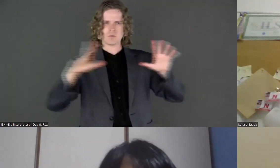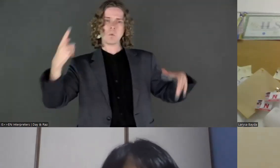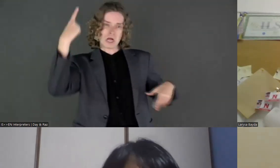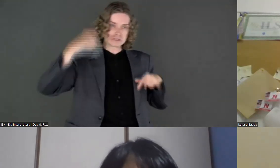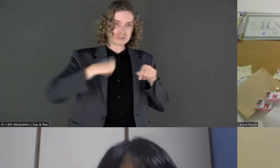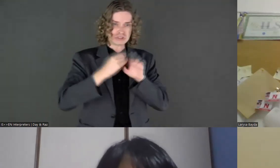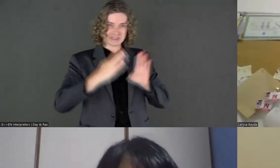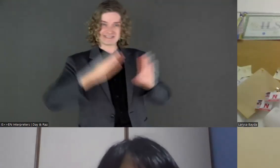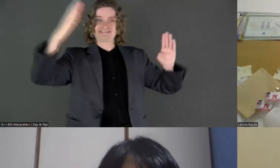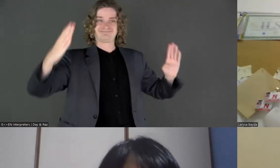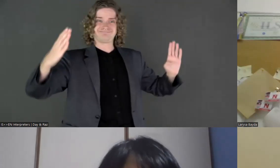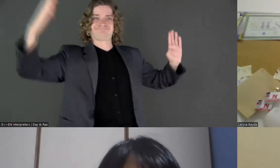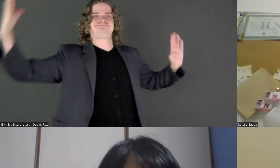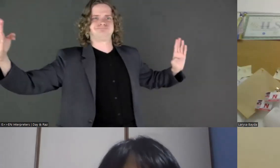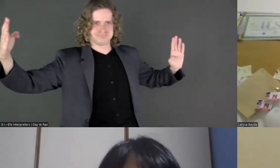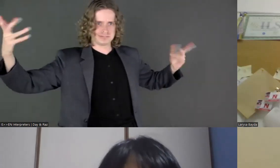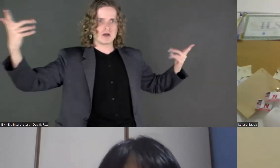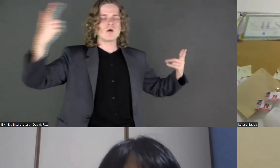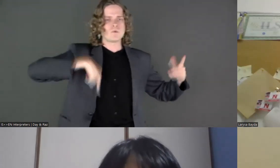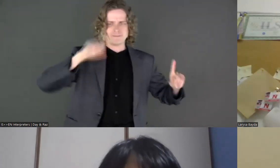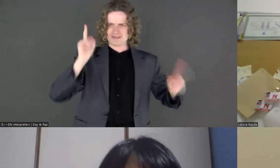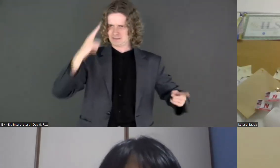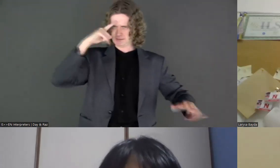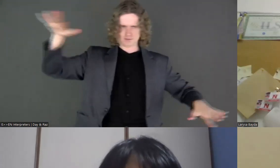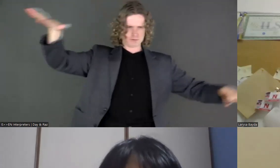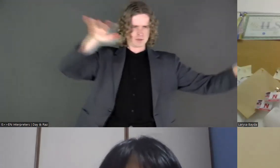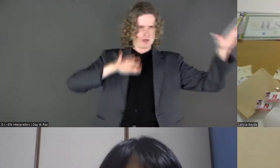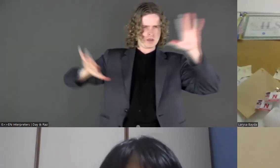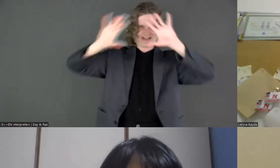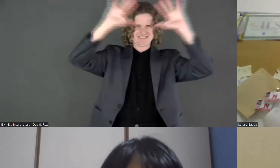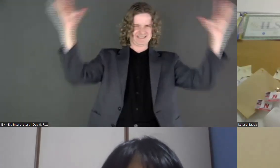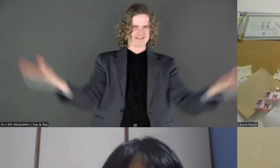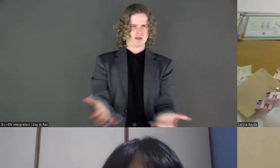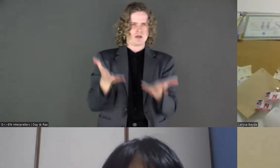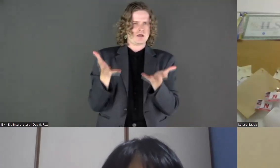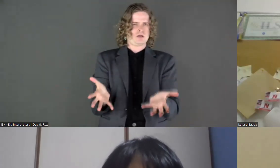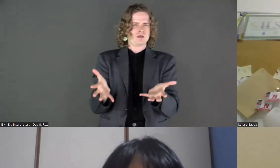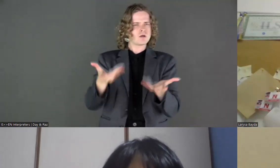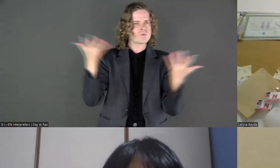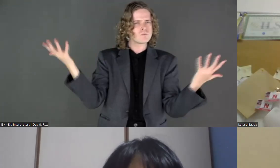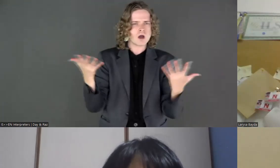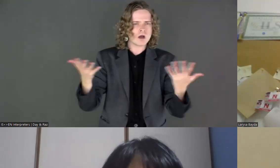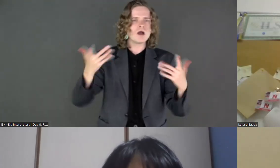we need to understand that the finances, and the capacities have to be geared towards that,